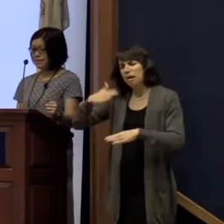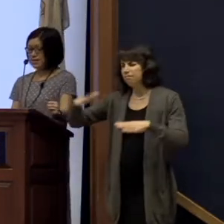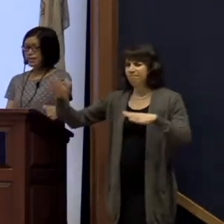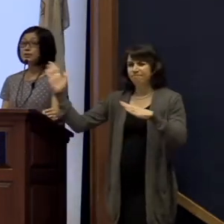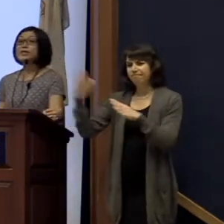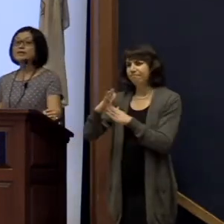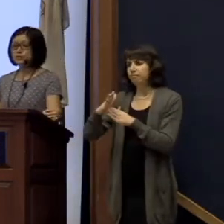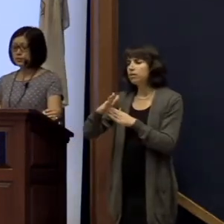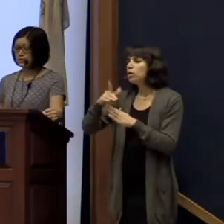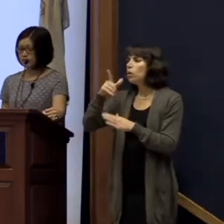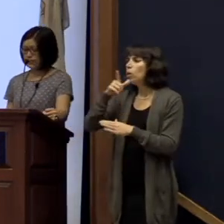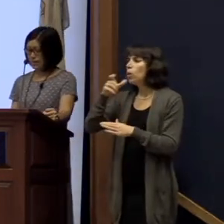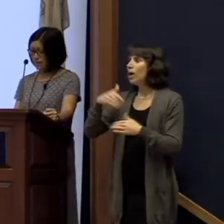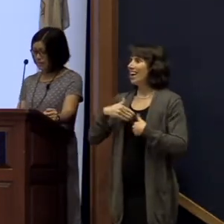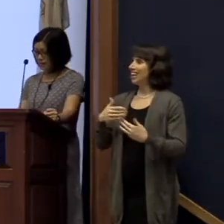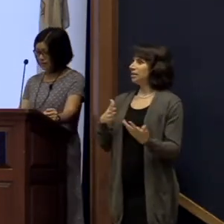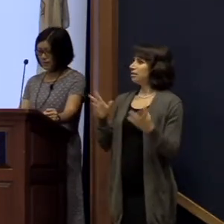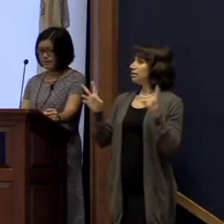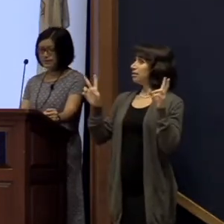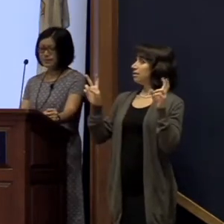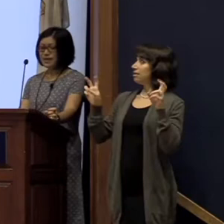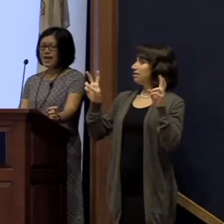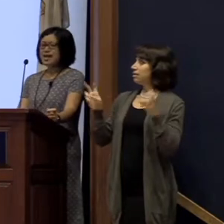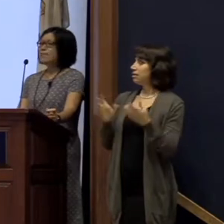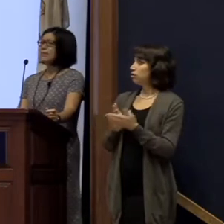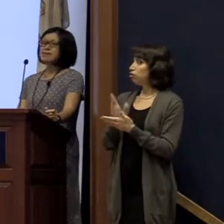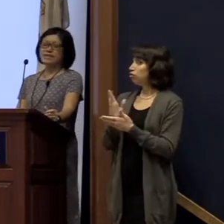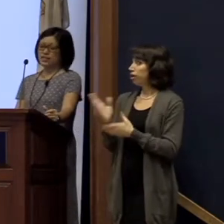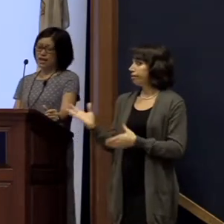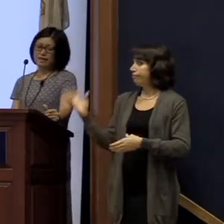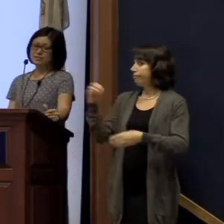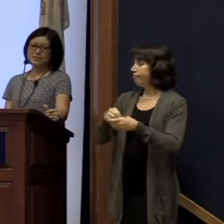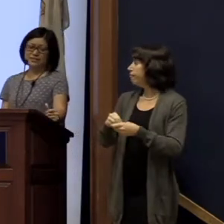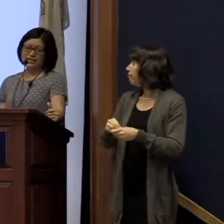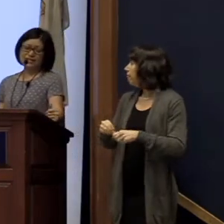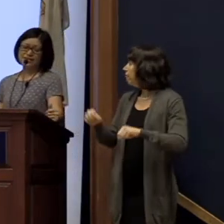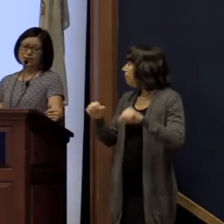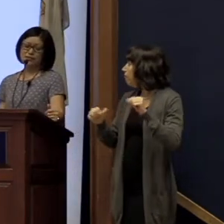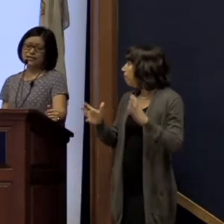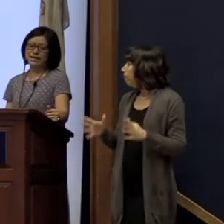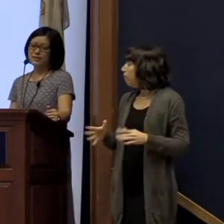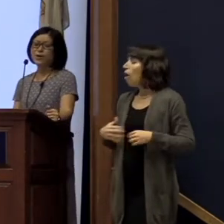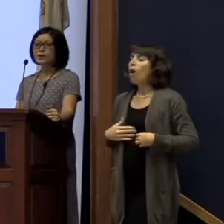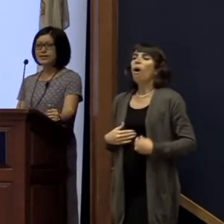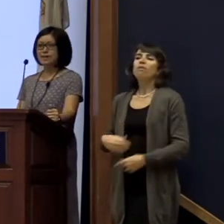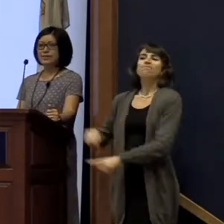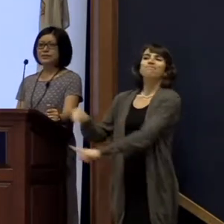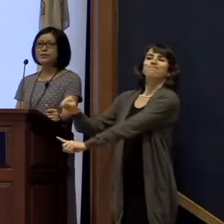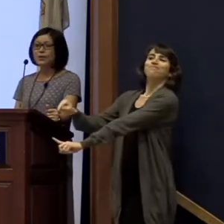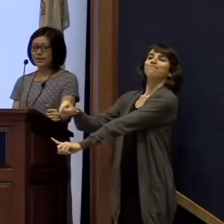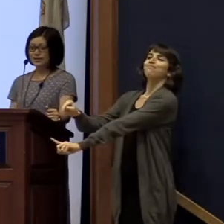So here are two recent answers. Probably James. He's the one with his hand up all the time. He knows all the answers